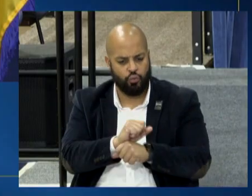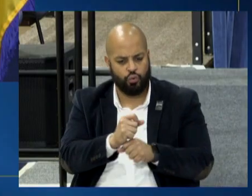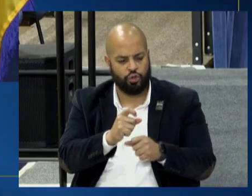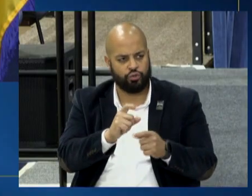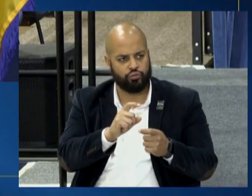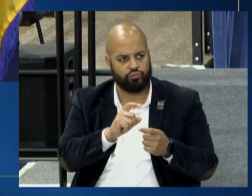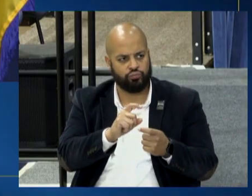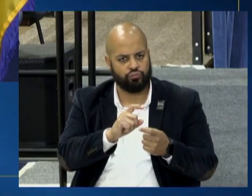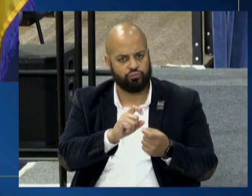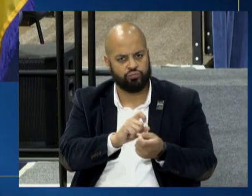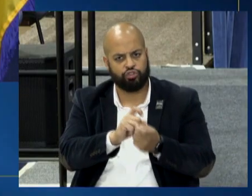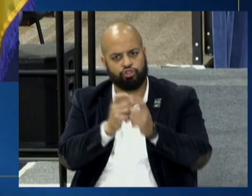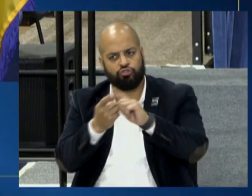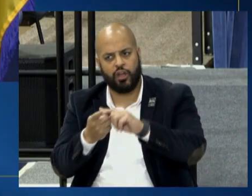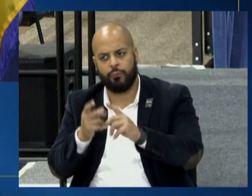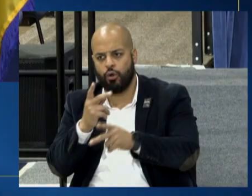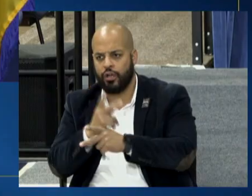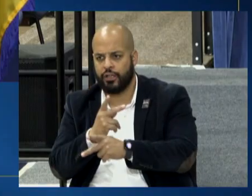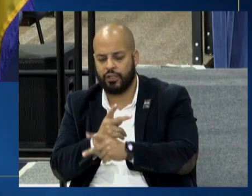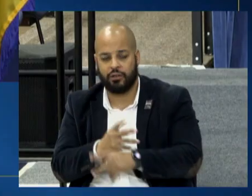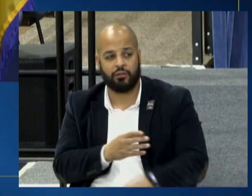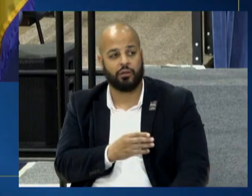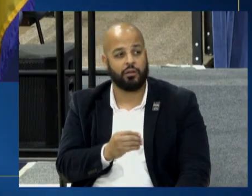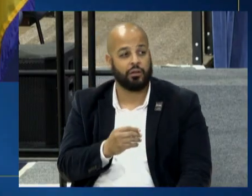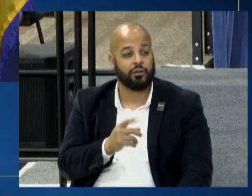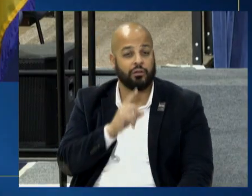I think we all know, however, that actually putting these concepts into